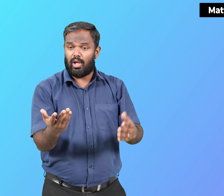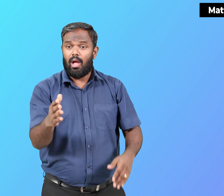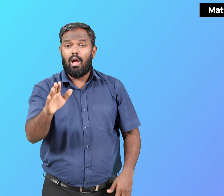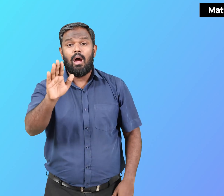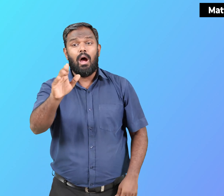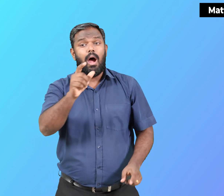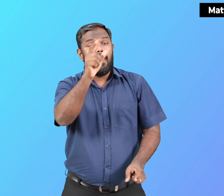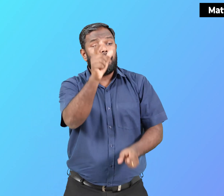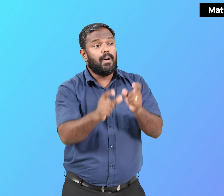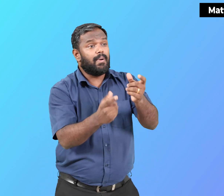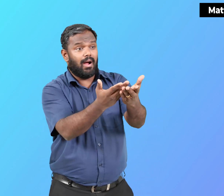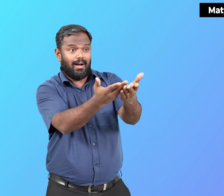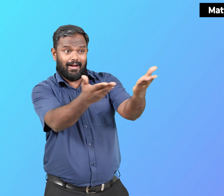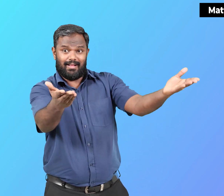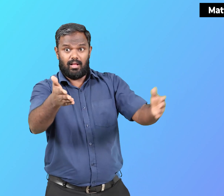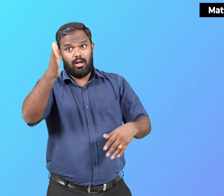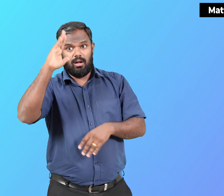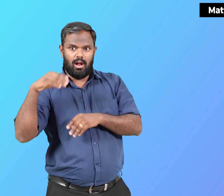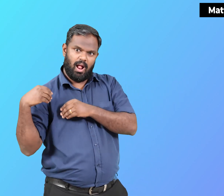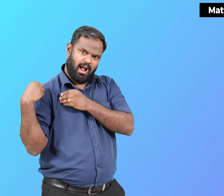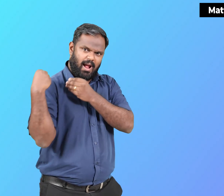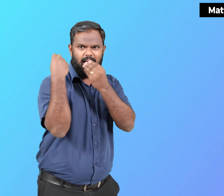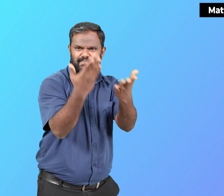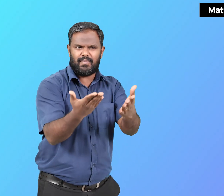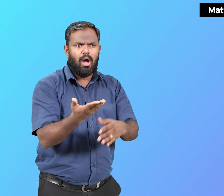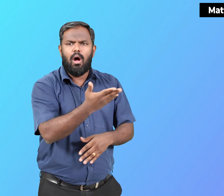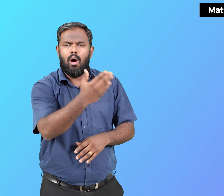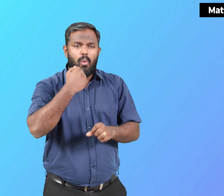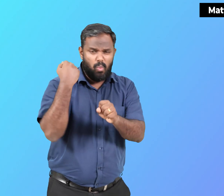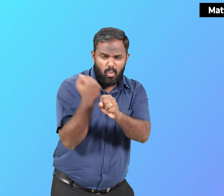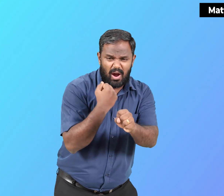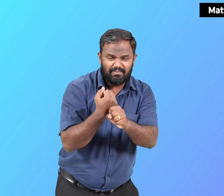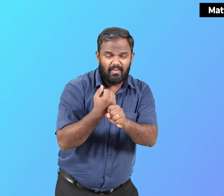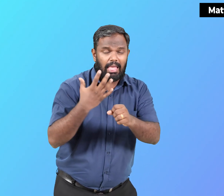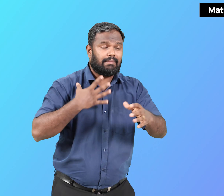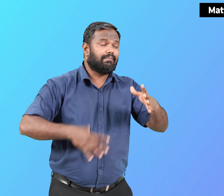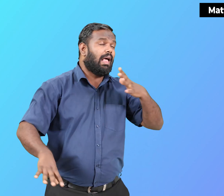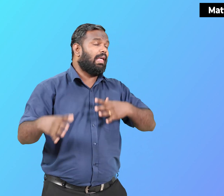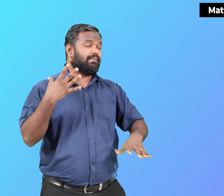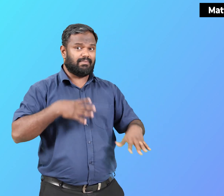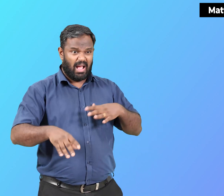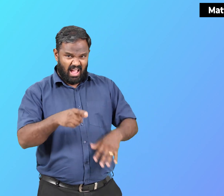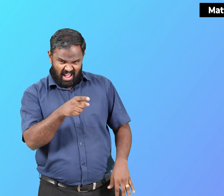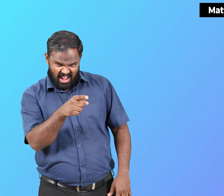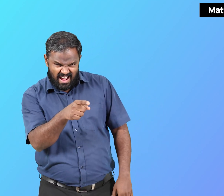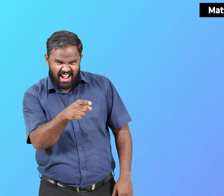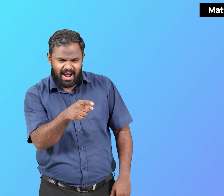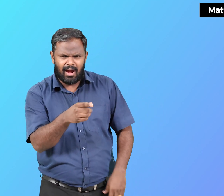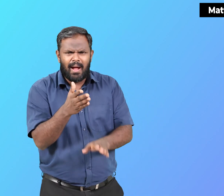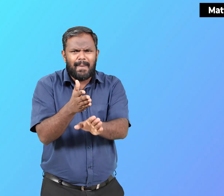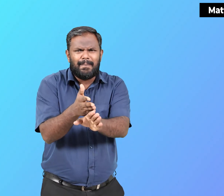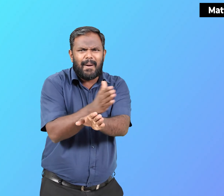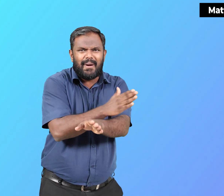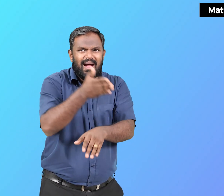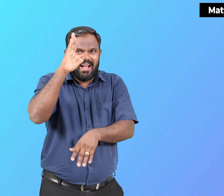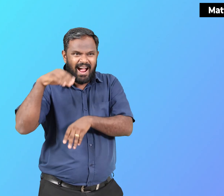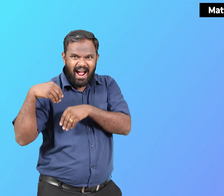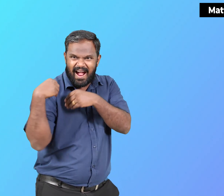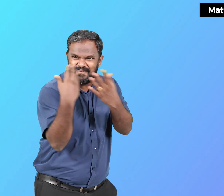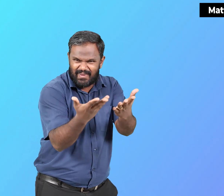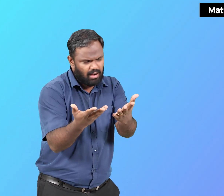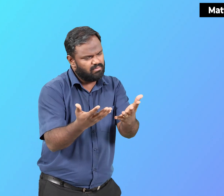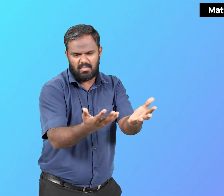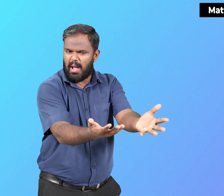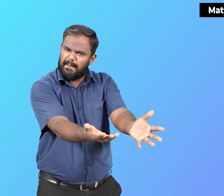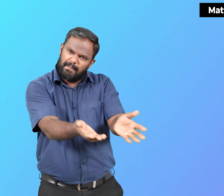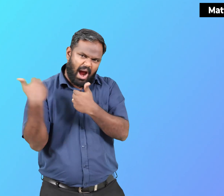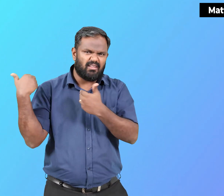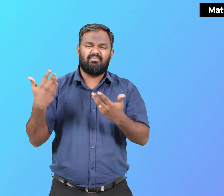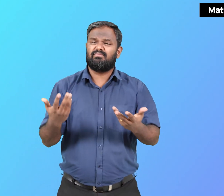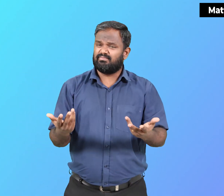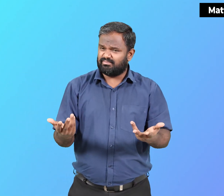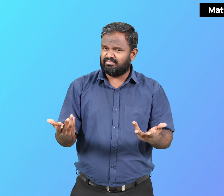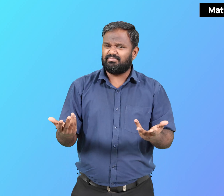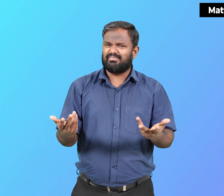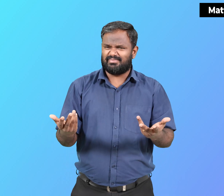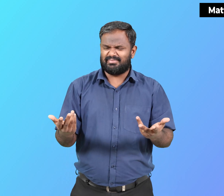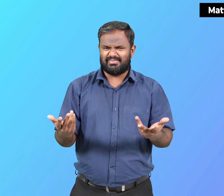But those who do not use what they have will have everything taken away from them.’